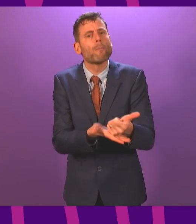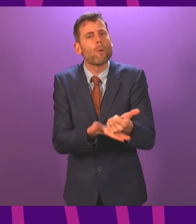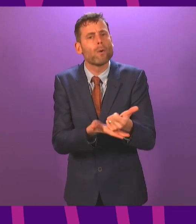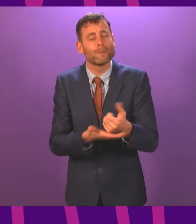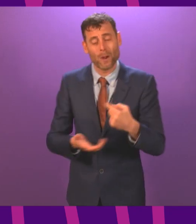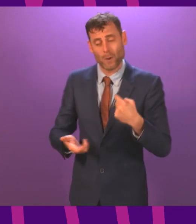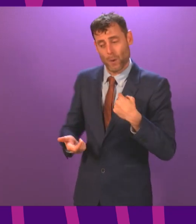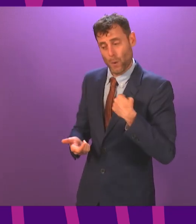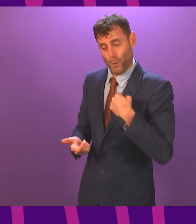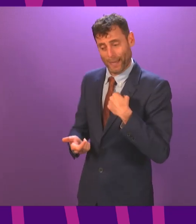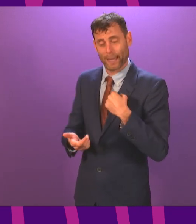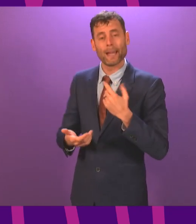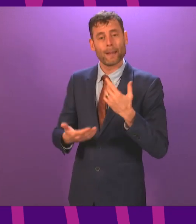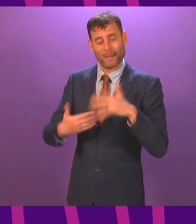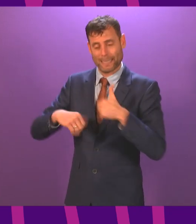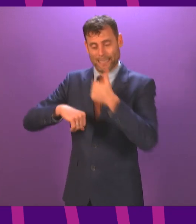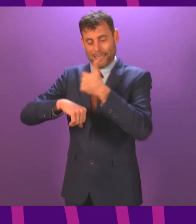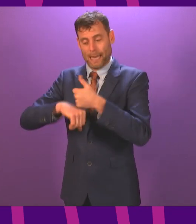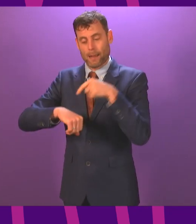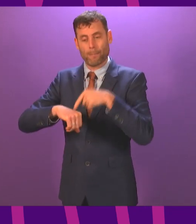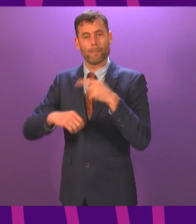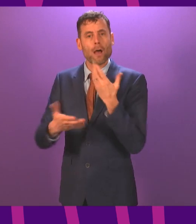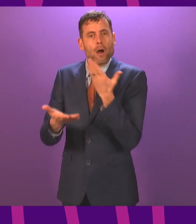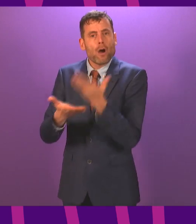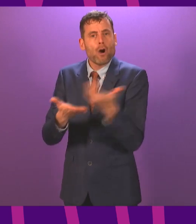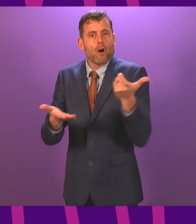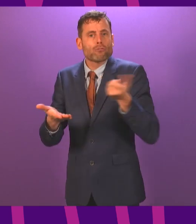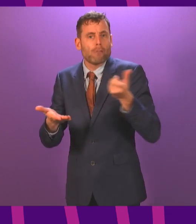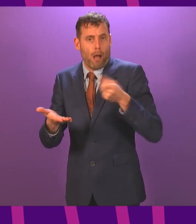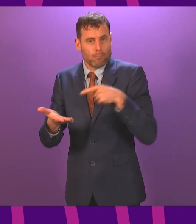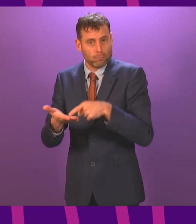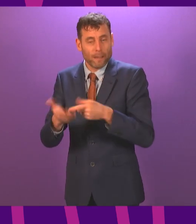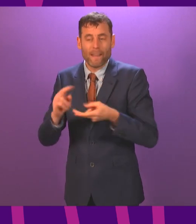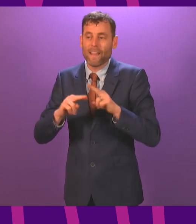have put in place the self-isolation support grant is to take account of circumstances